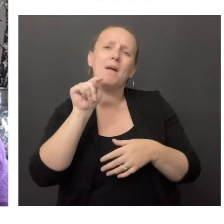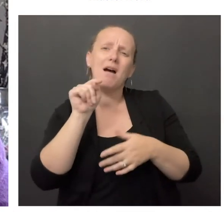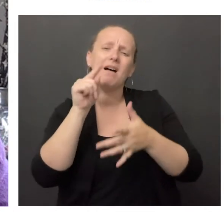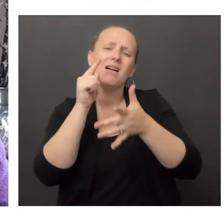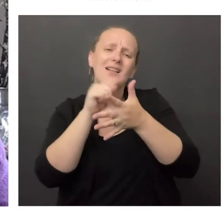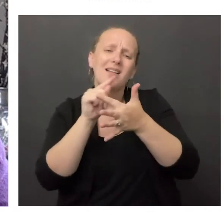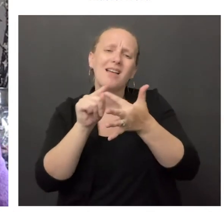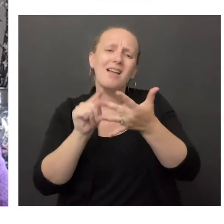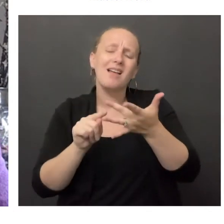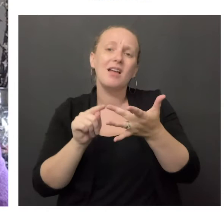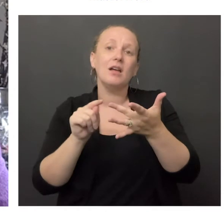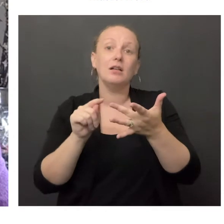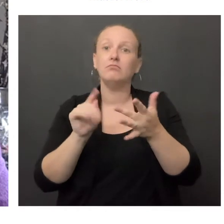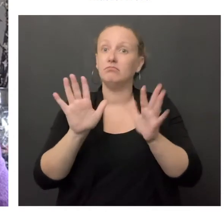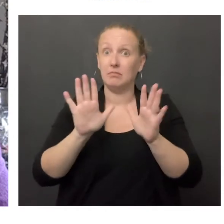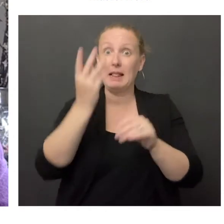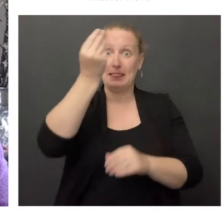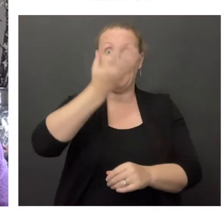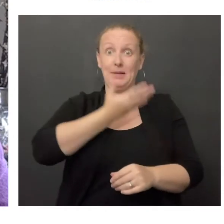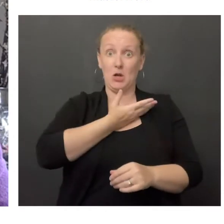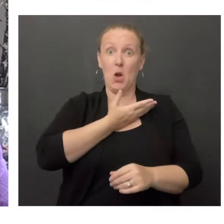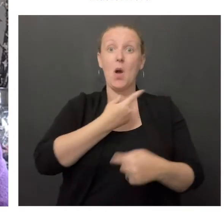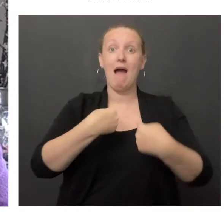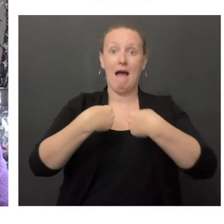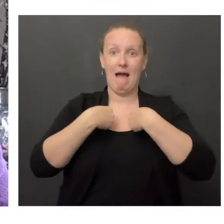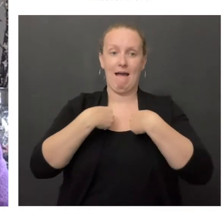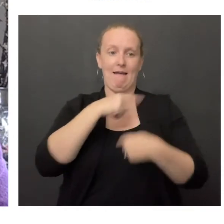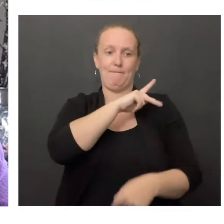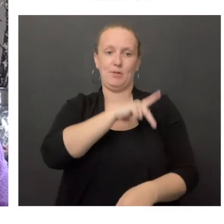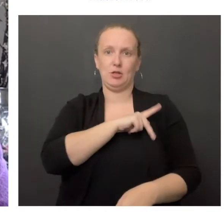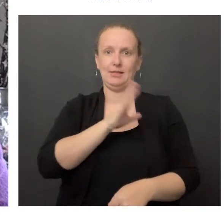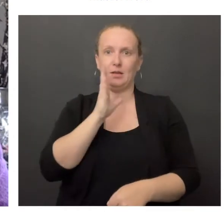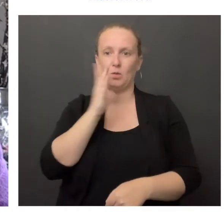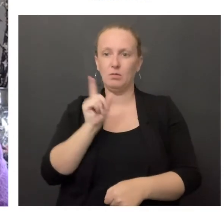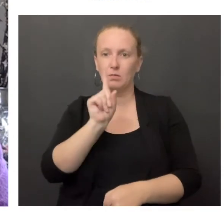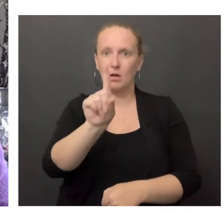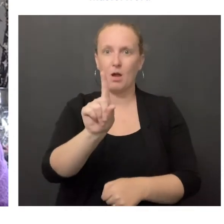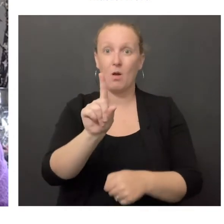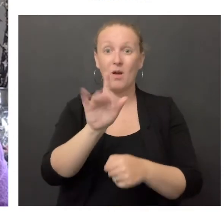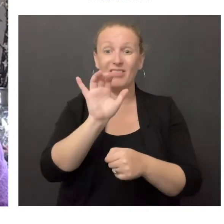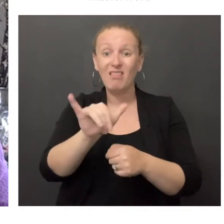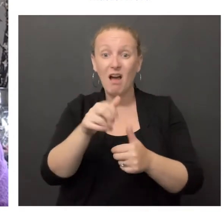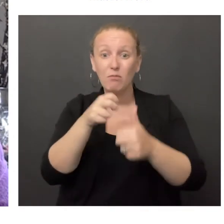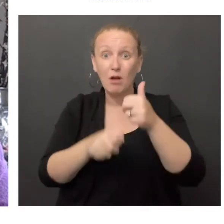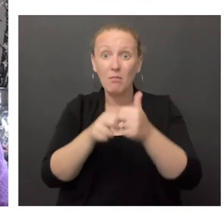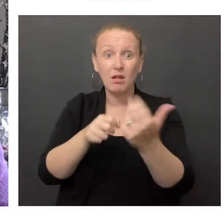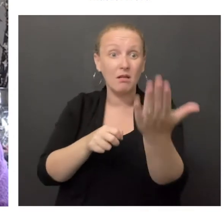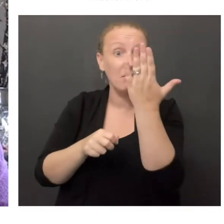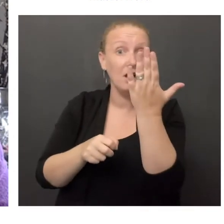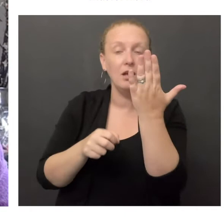us know and I will personally go out and squash that excuse because there shouldn't be one. We have,